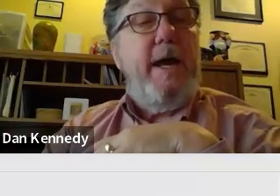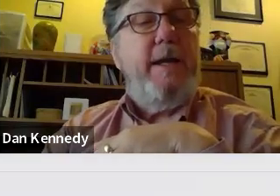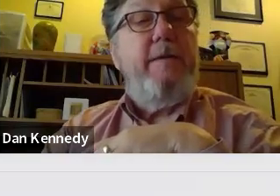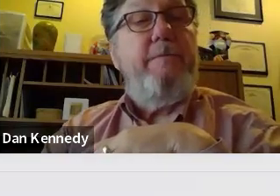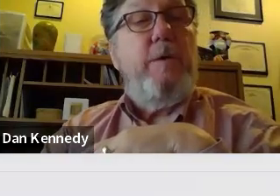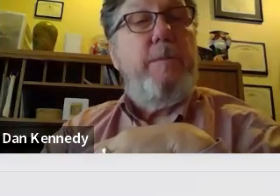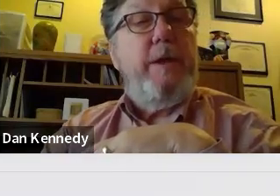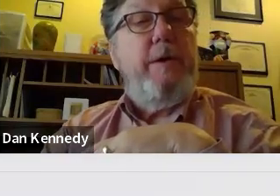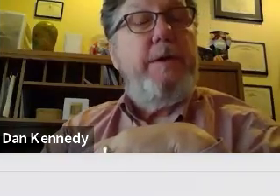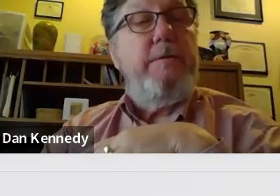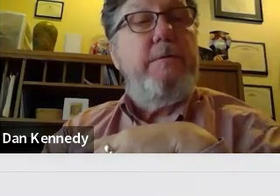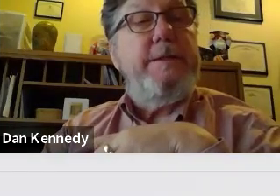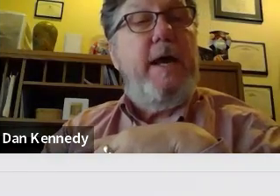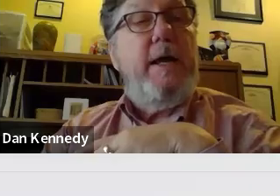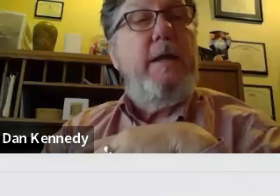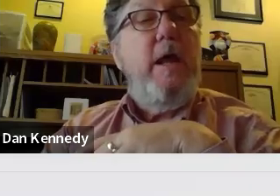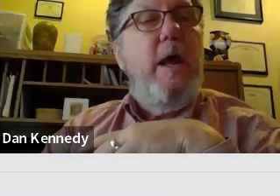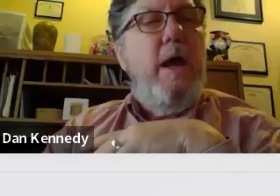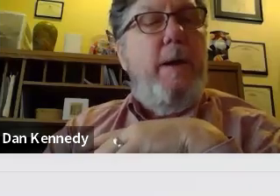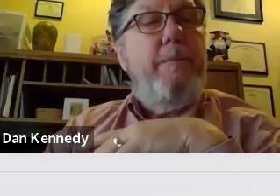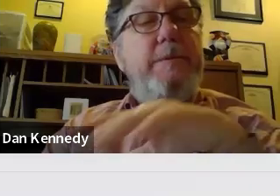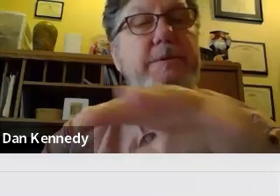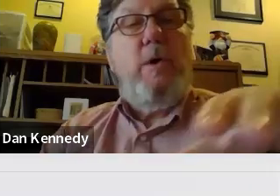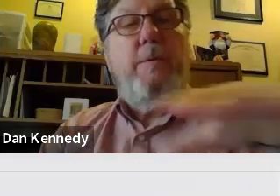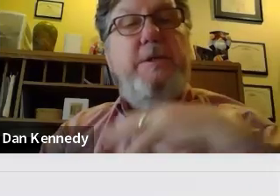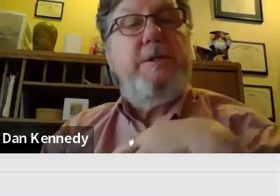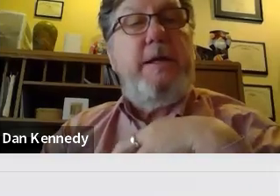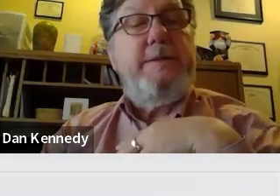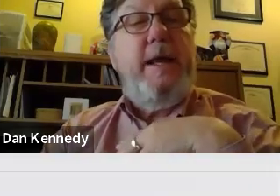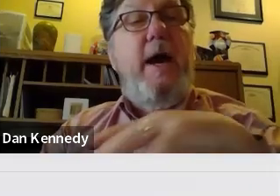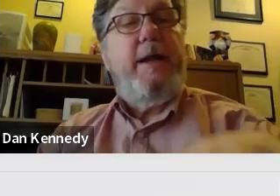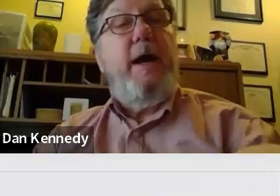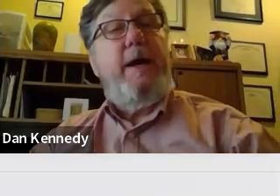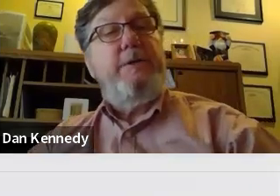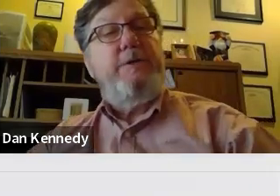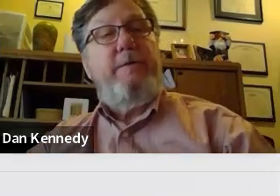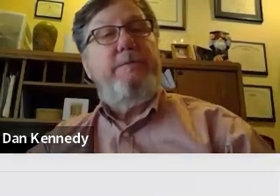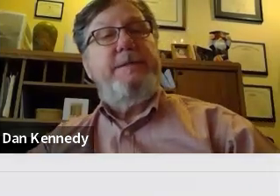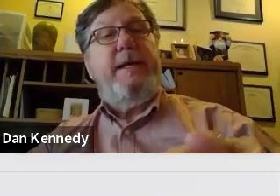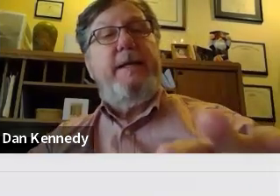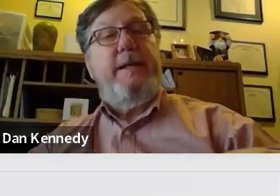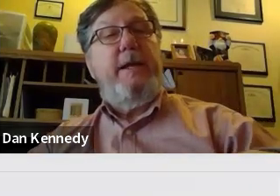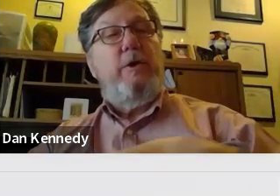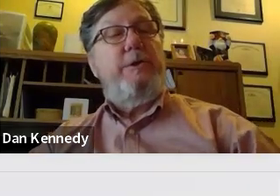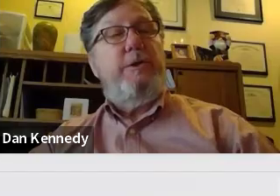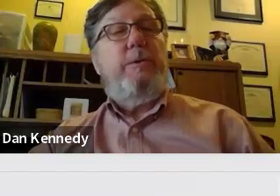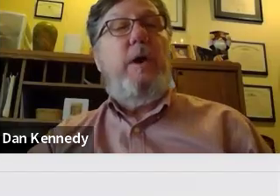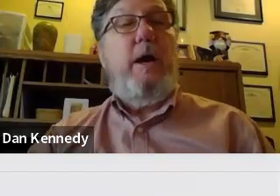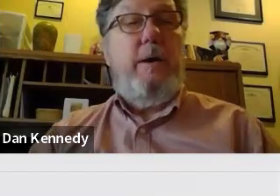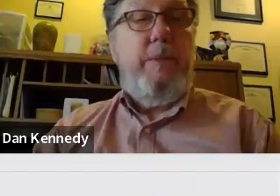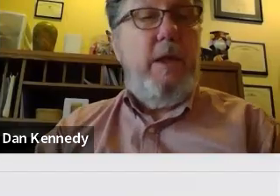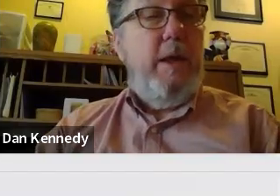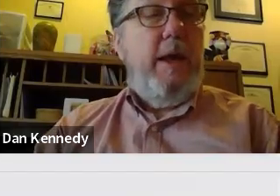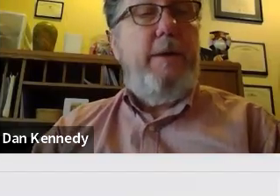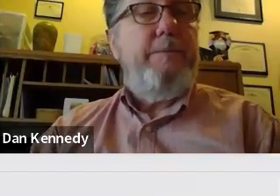design and formulary design. Um so I would just like to say I I enjoy seeing it here too. Um